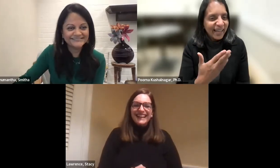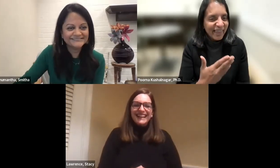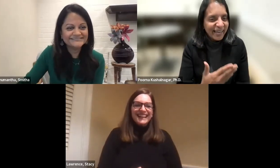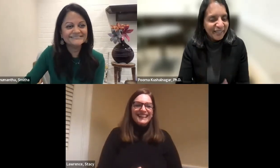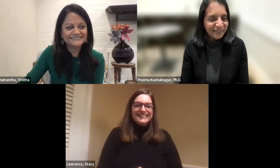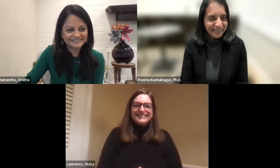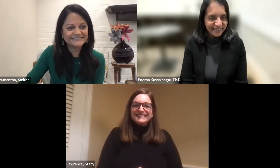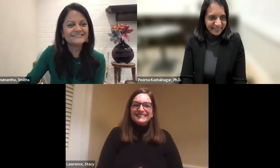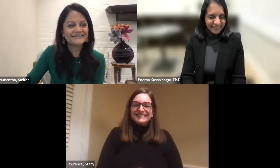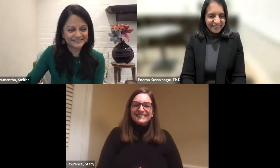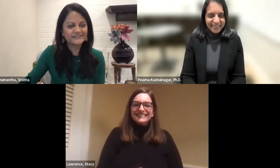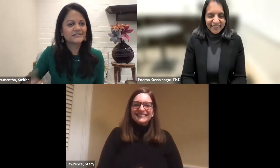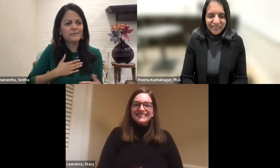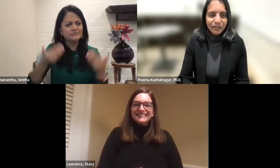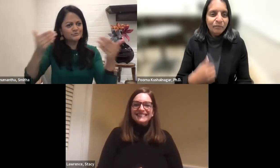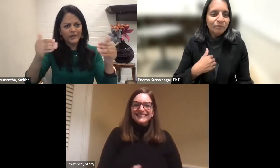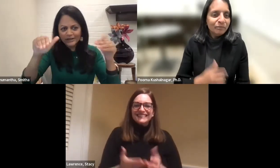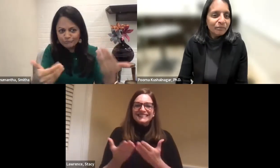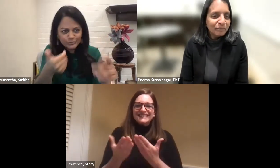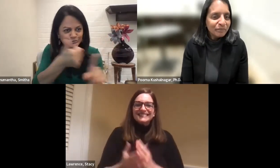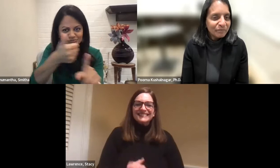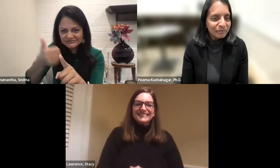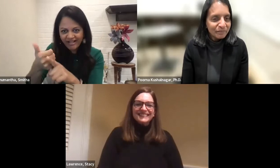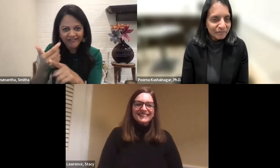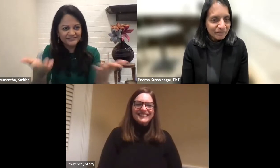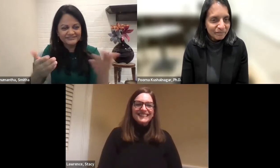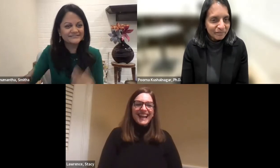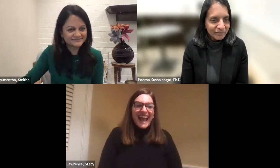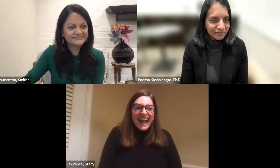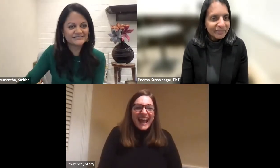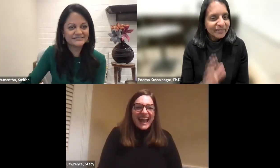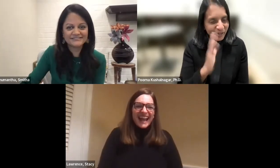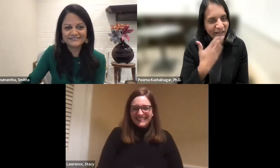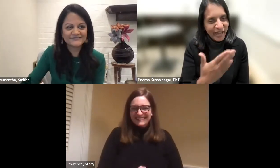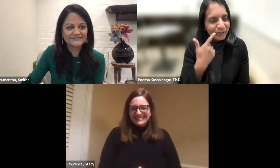Hello, and welcome. Thank you. If the two of you would like to go ahead